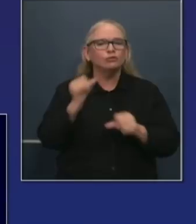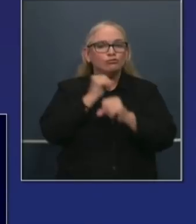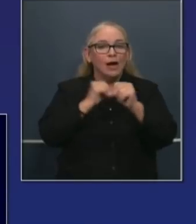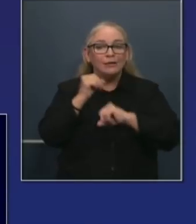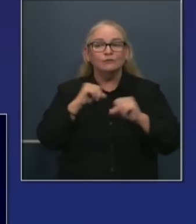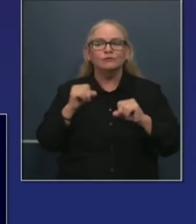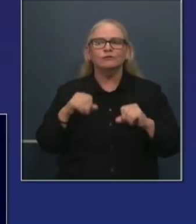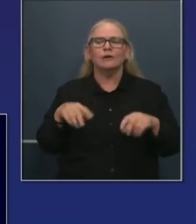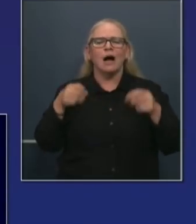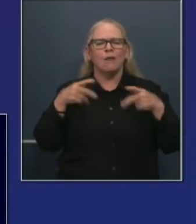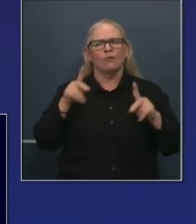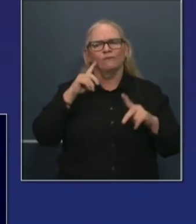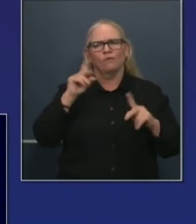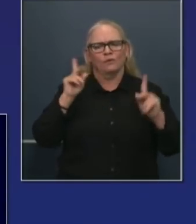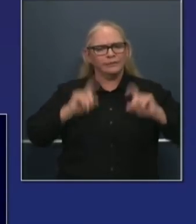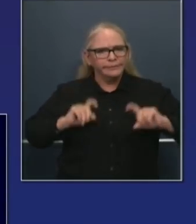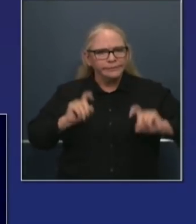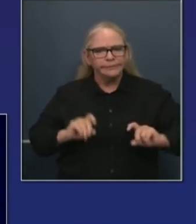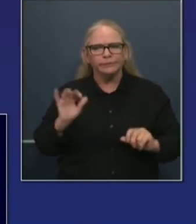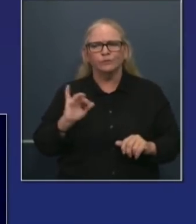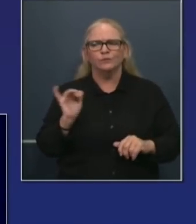WANT TO MAKE SURE THAT BECOMES